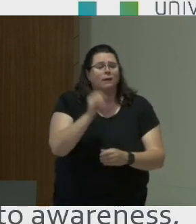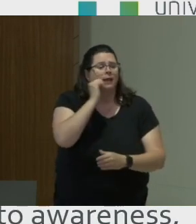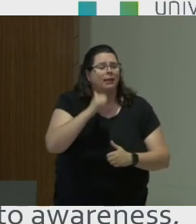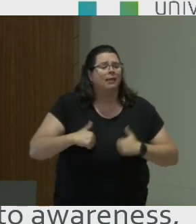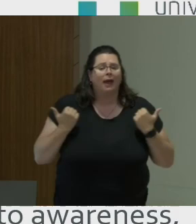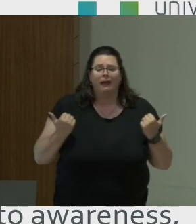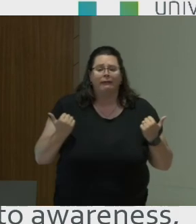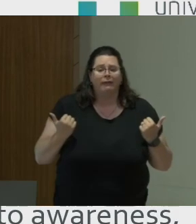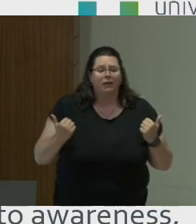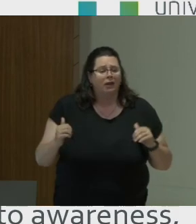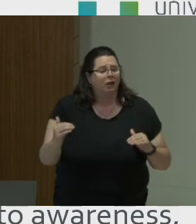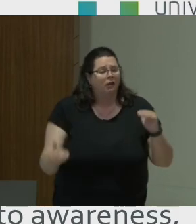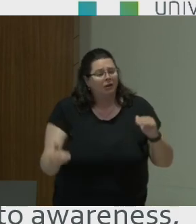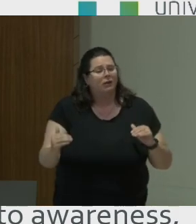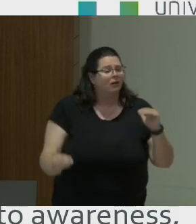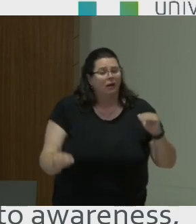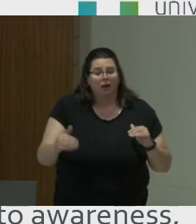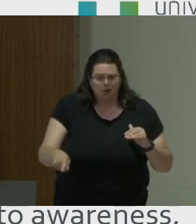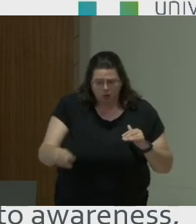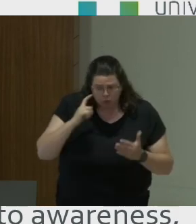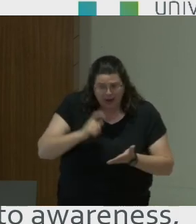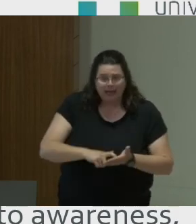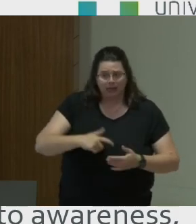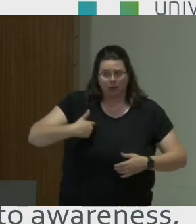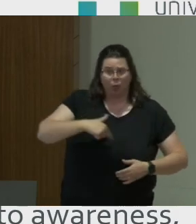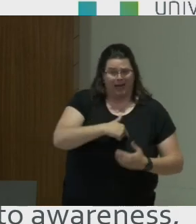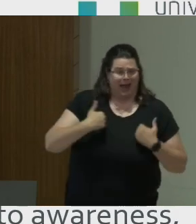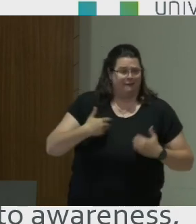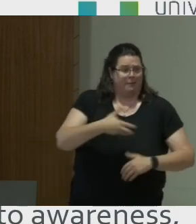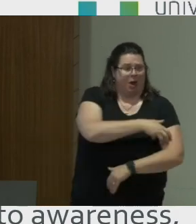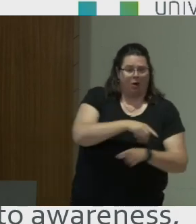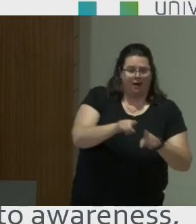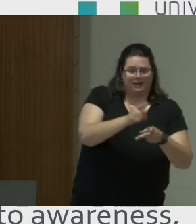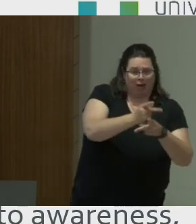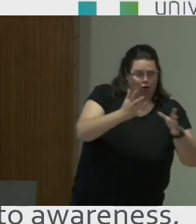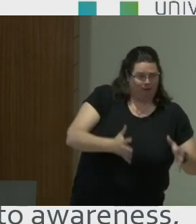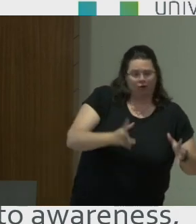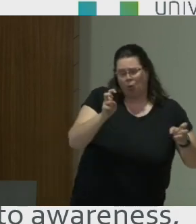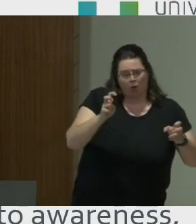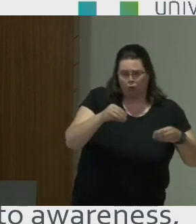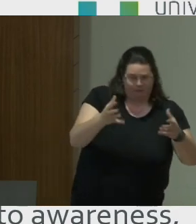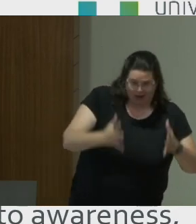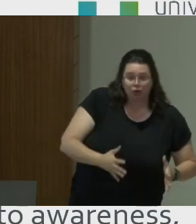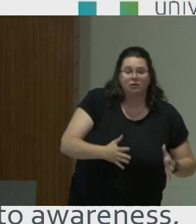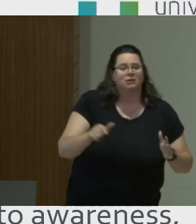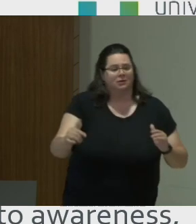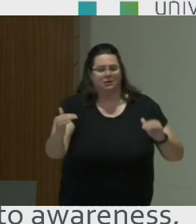And the German Child and Youth Strengthening Act also says that our youth services are